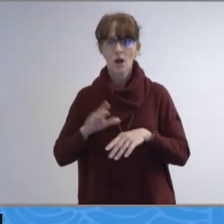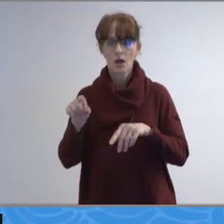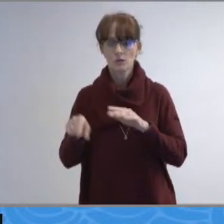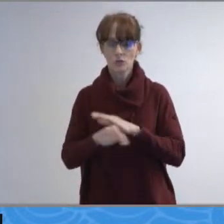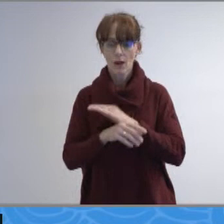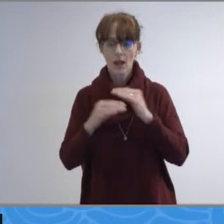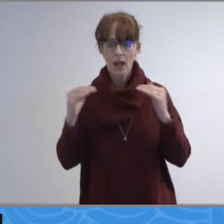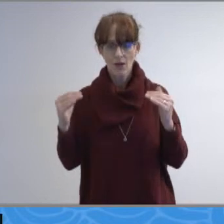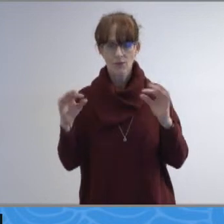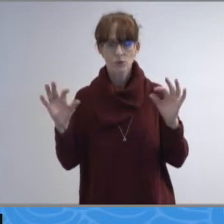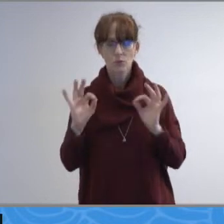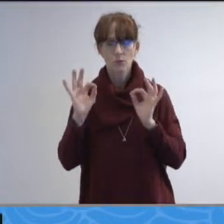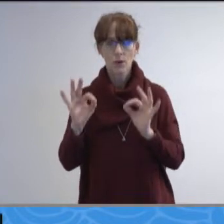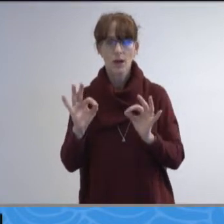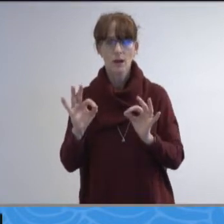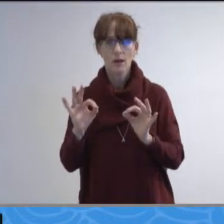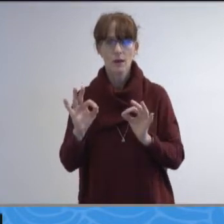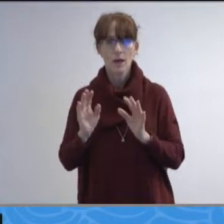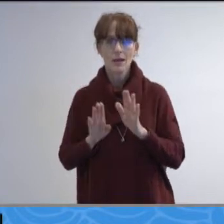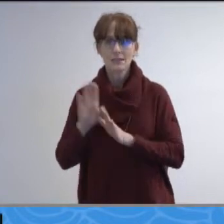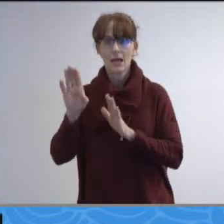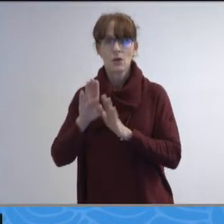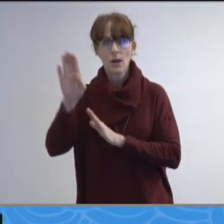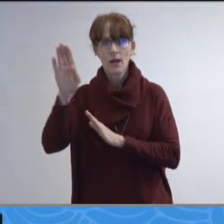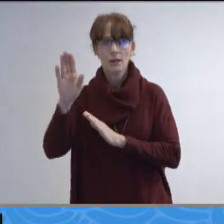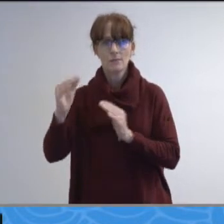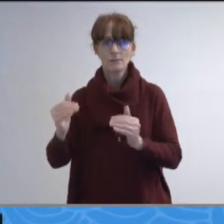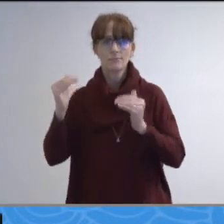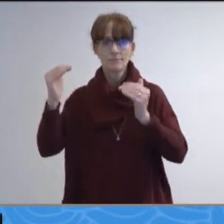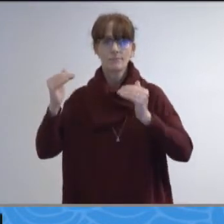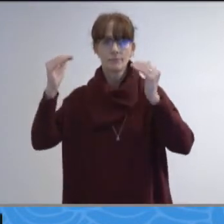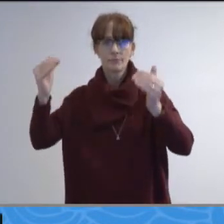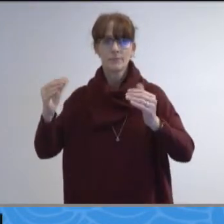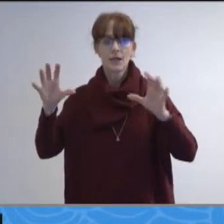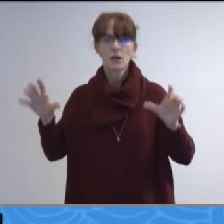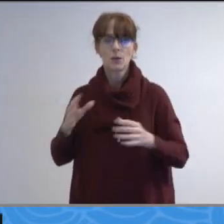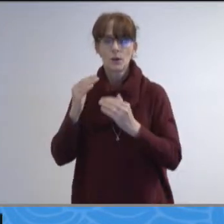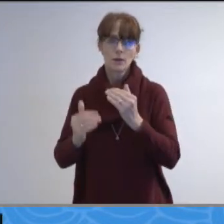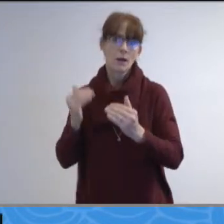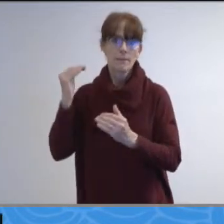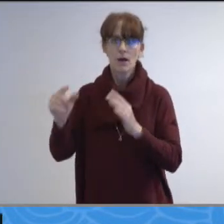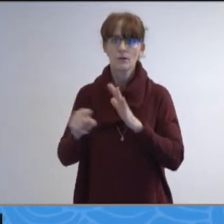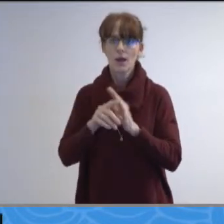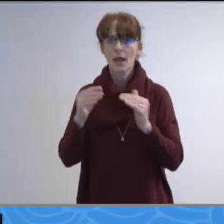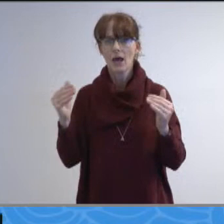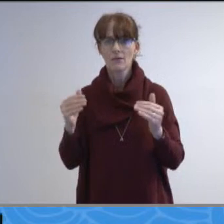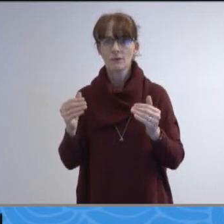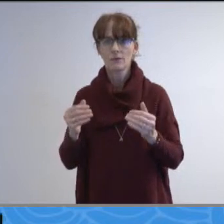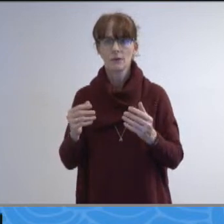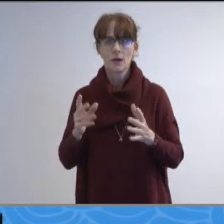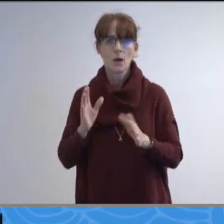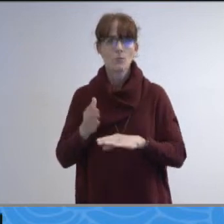or who's doing really well, it's a goal to help you accelerate. We want our students to be doing above grade level. We want all of our students to be progressing